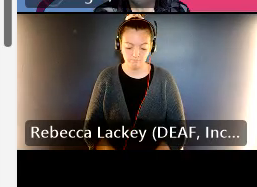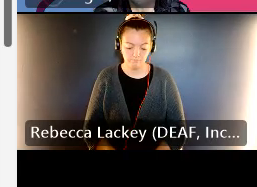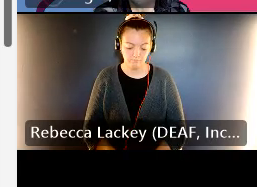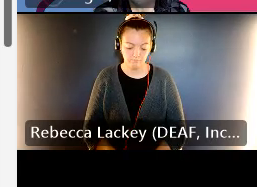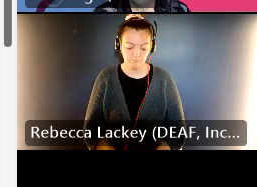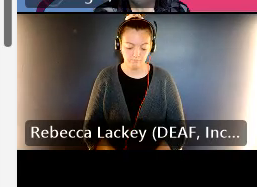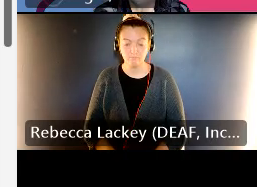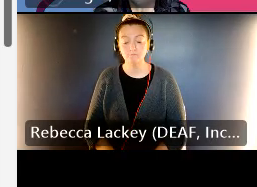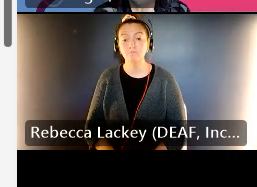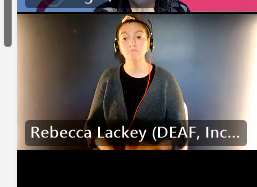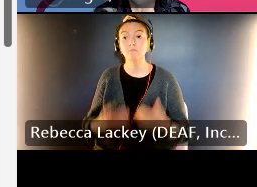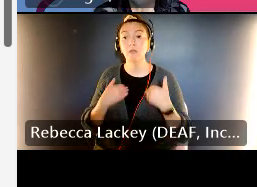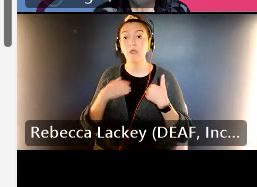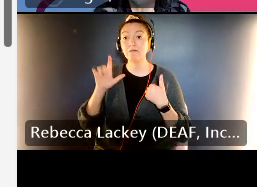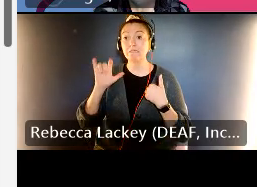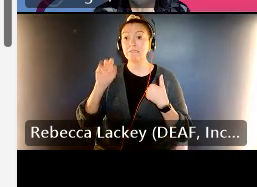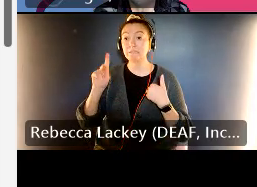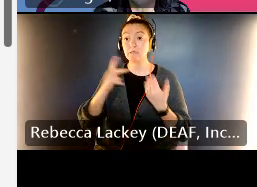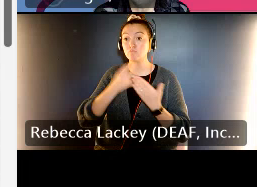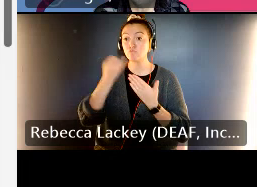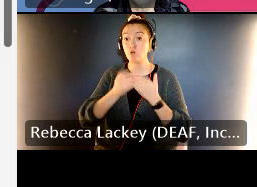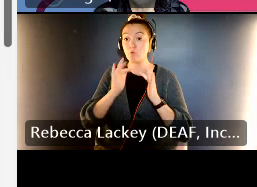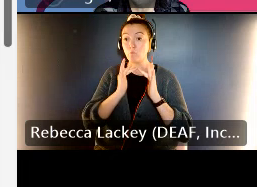There is a link to the project website in the chat box.